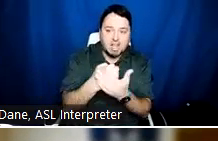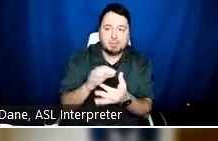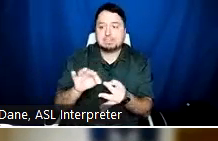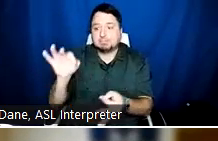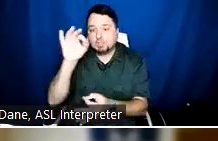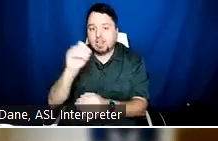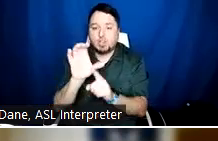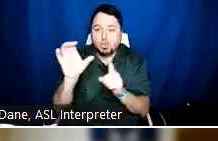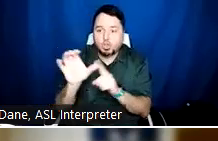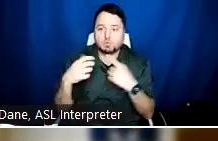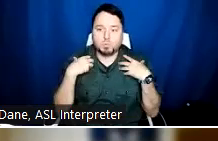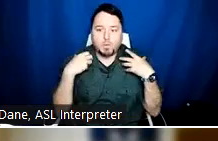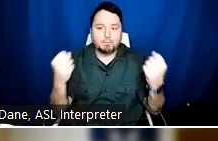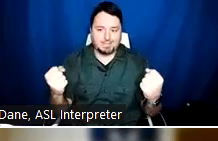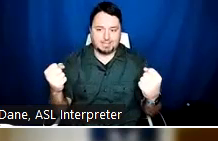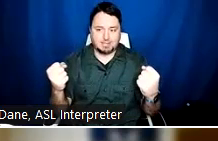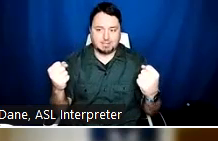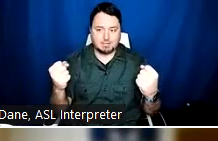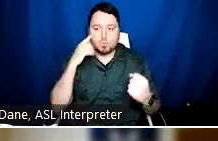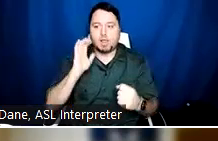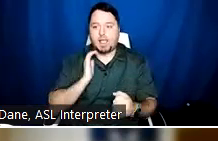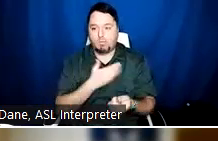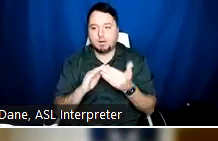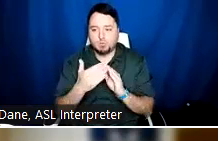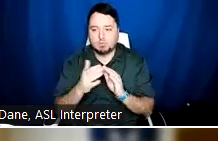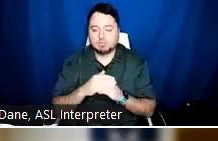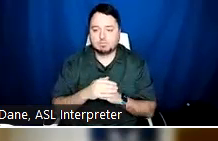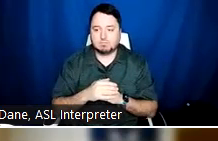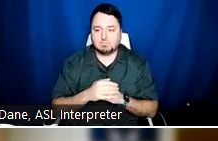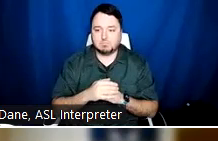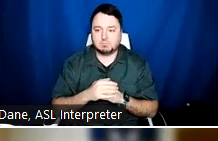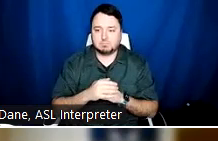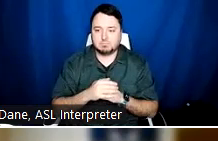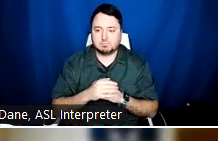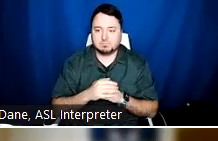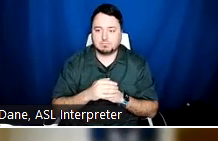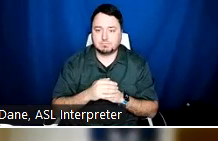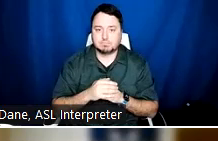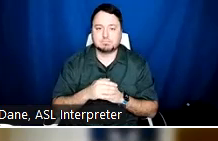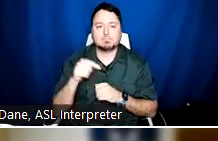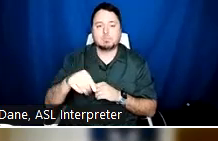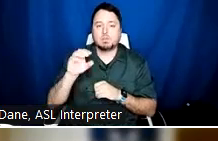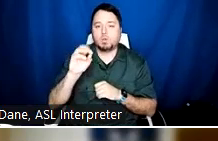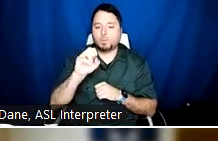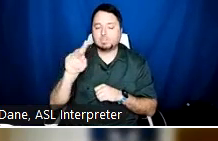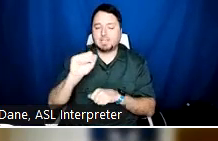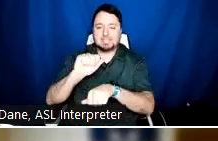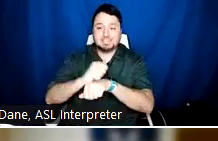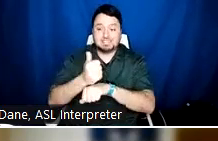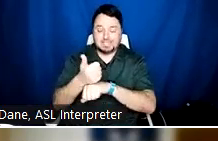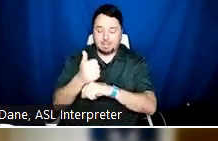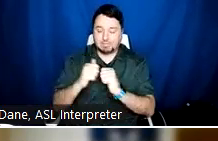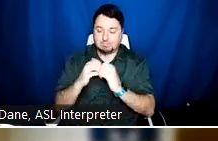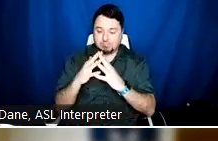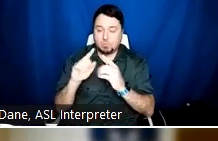cultural well-being of our communities. Oweesta was established in 1999 through our